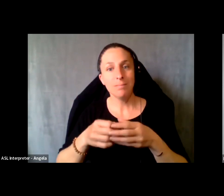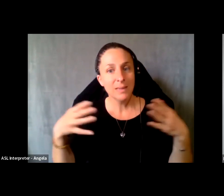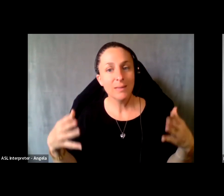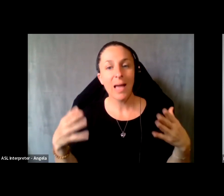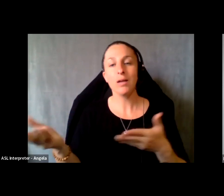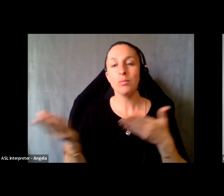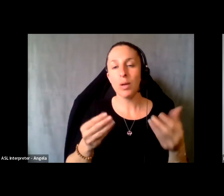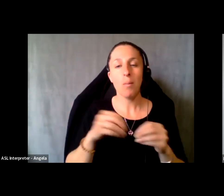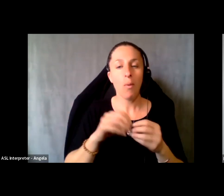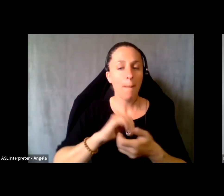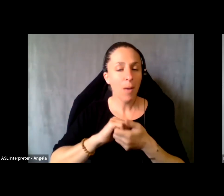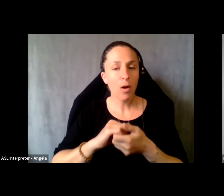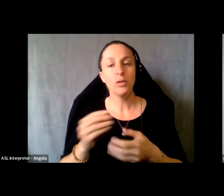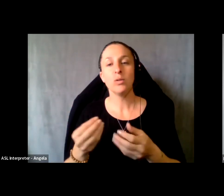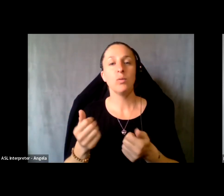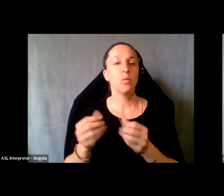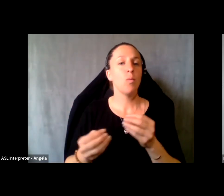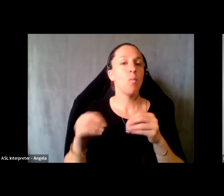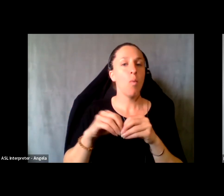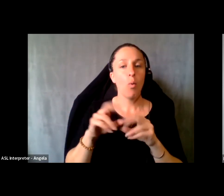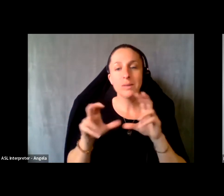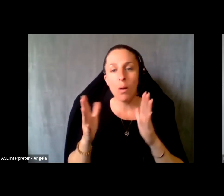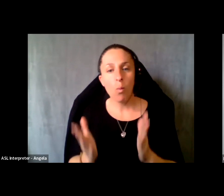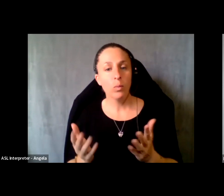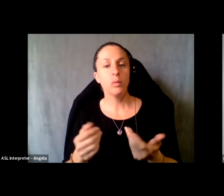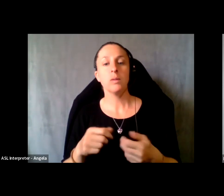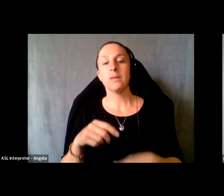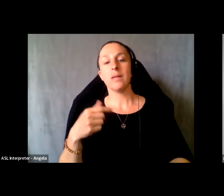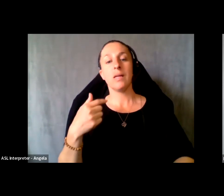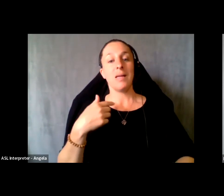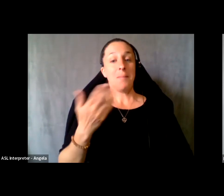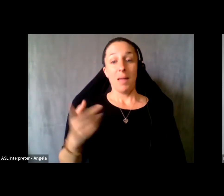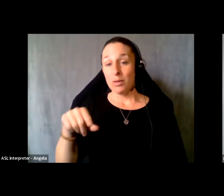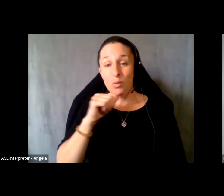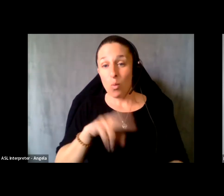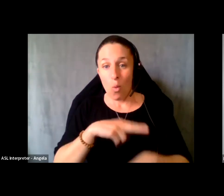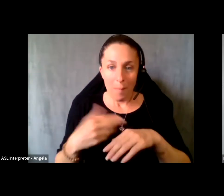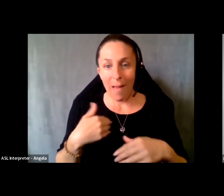especially those who are out there who may not usually have a voice so I'm just really